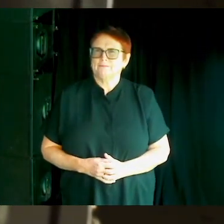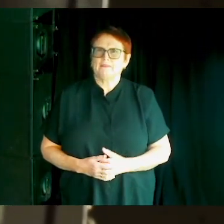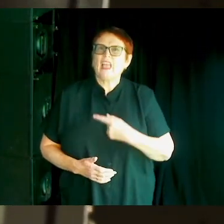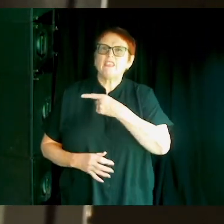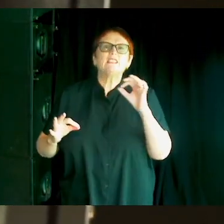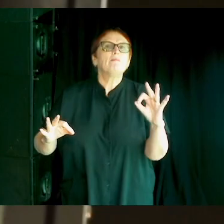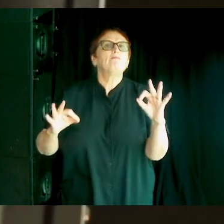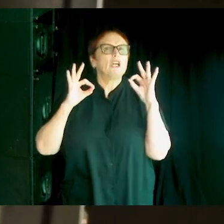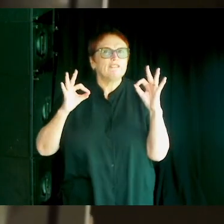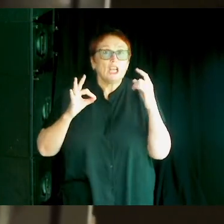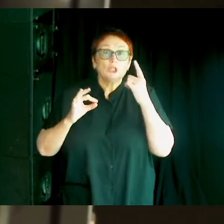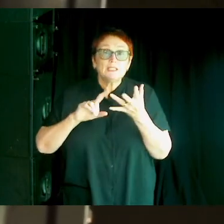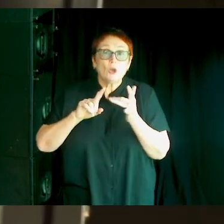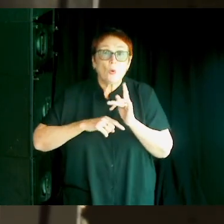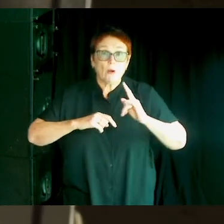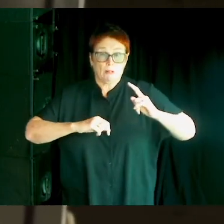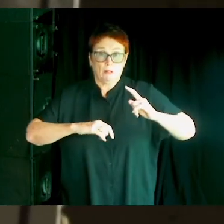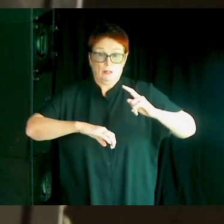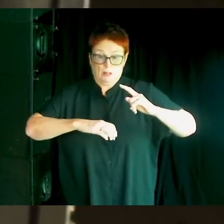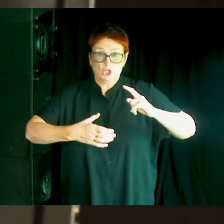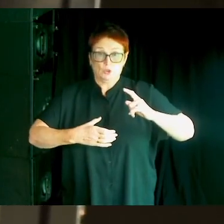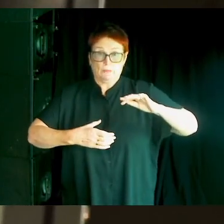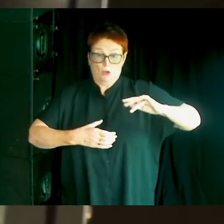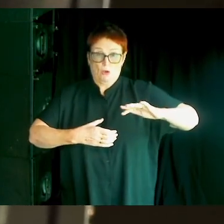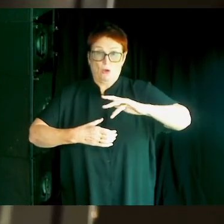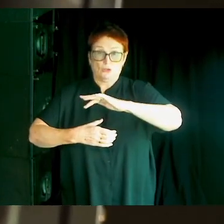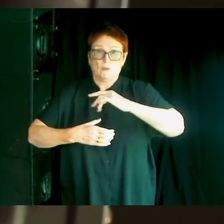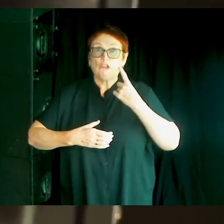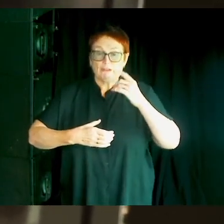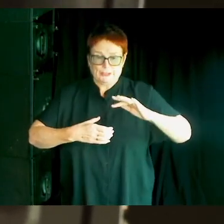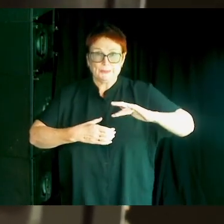so when you see the oil break up on the top the redness the smell